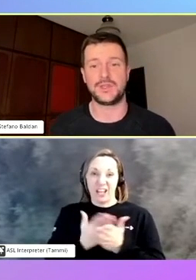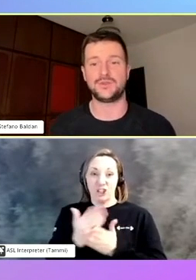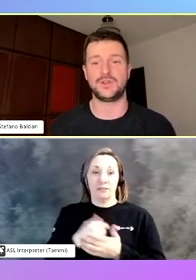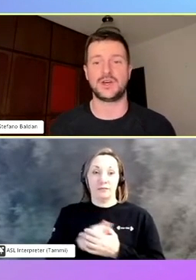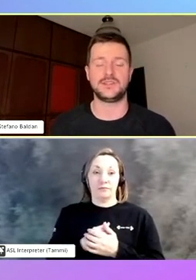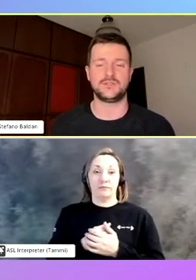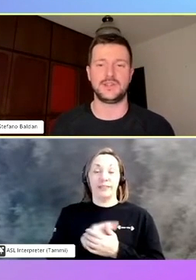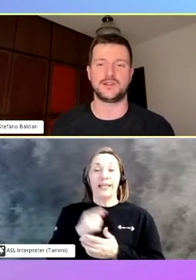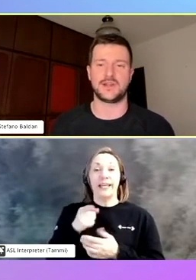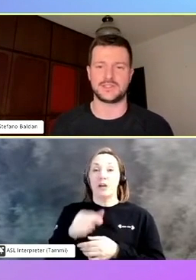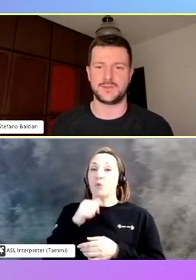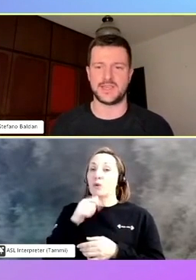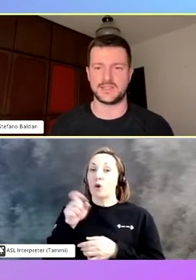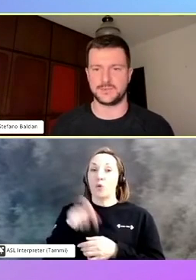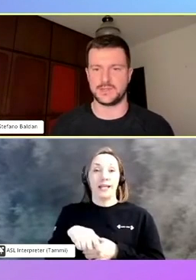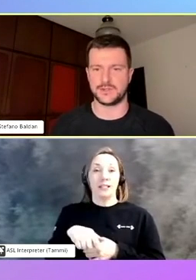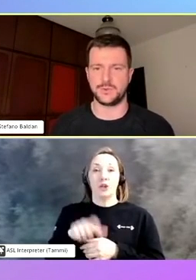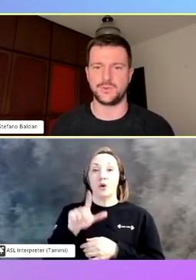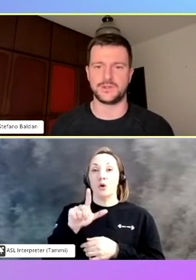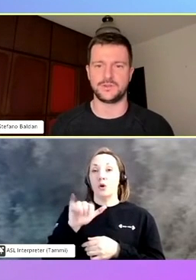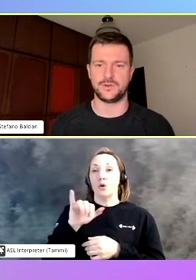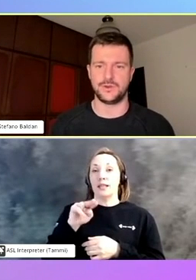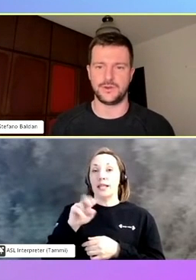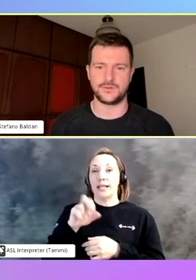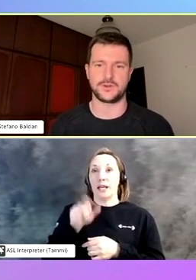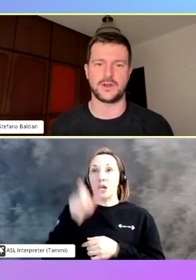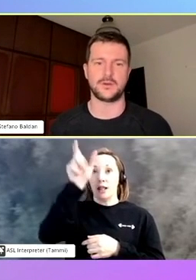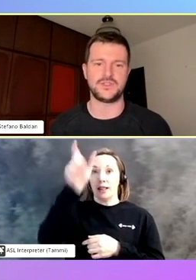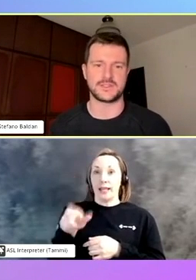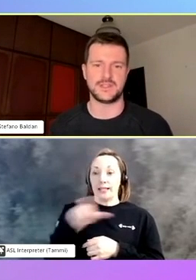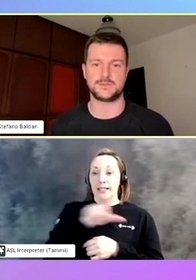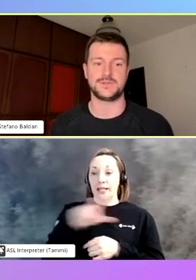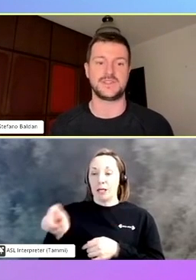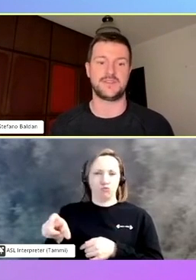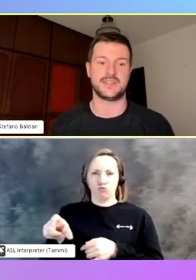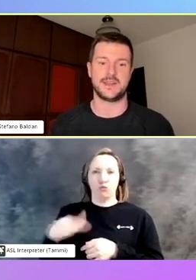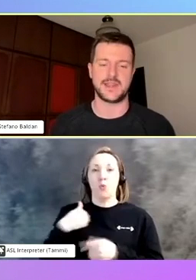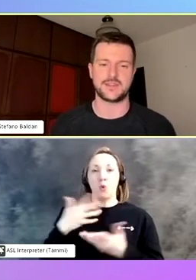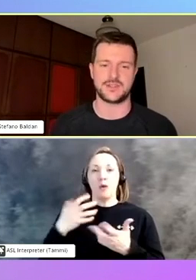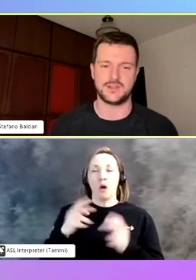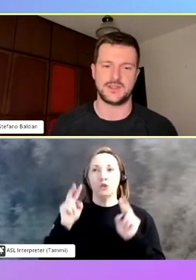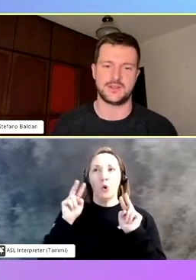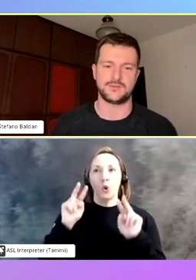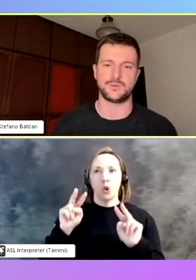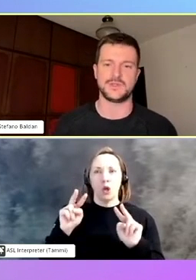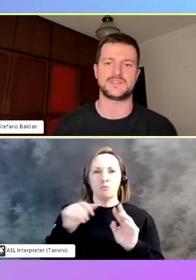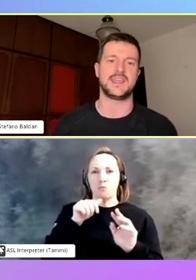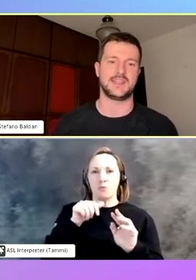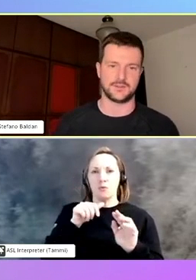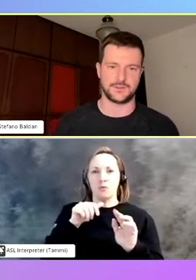we have collaborative tools such as the collaborative tools future accessibility double dashes provided by the the W3C.